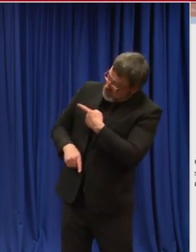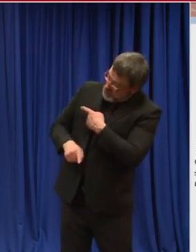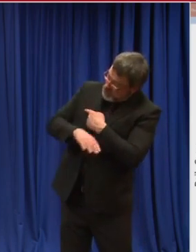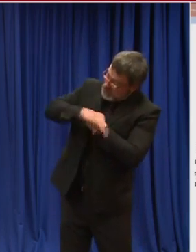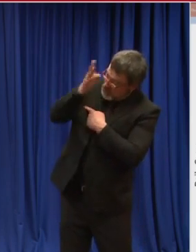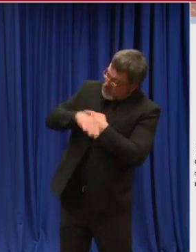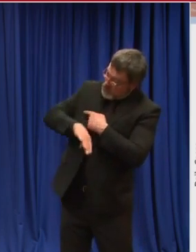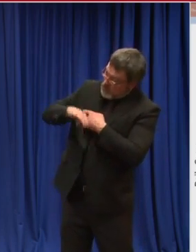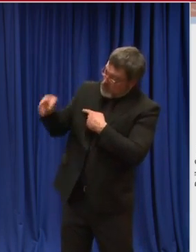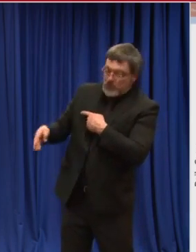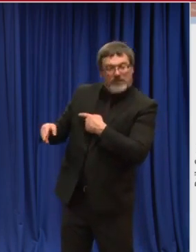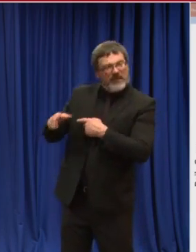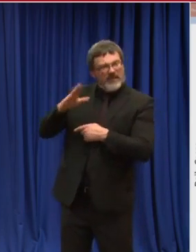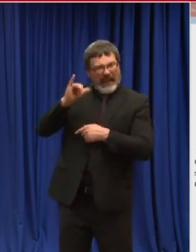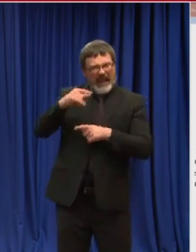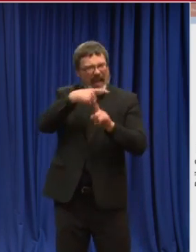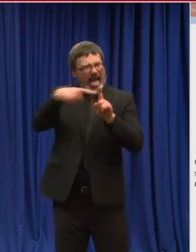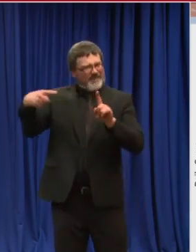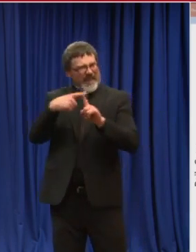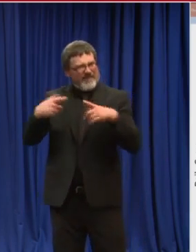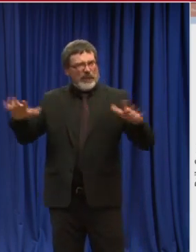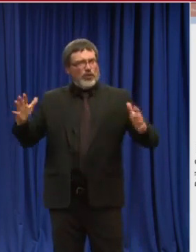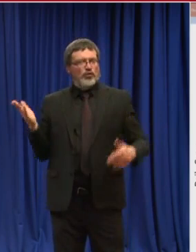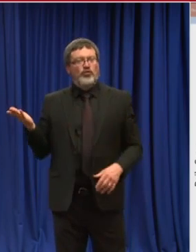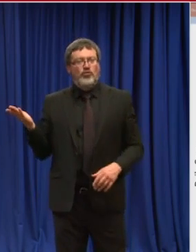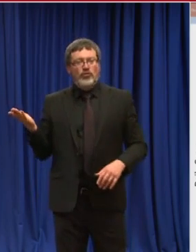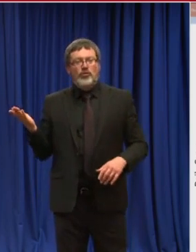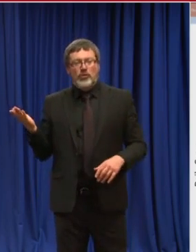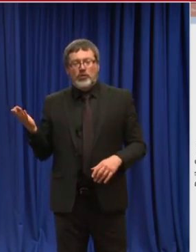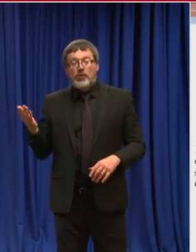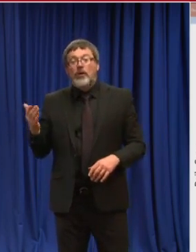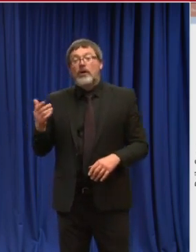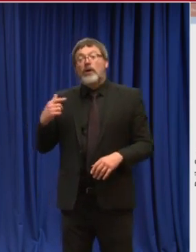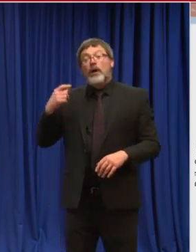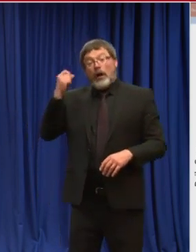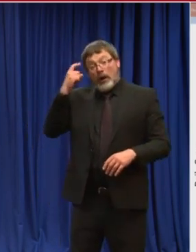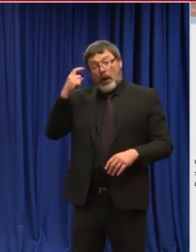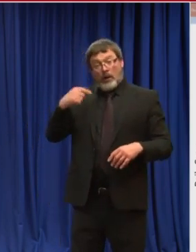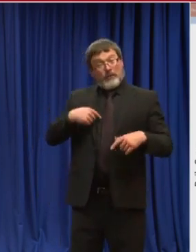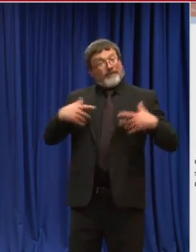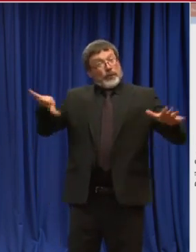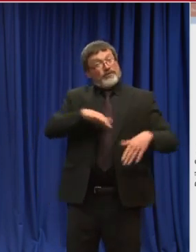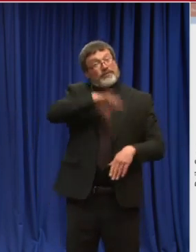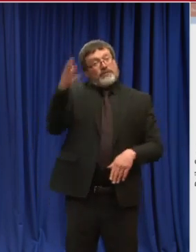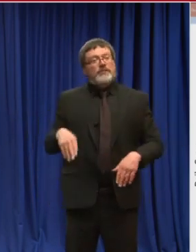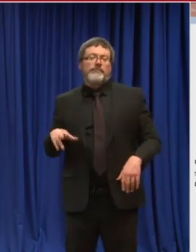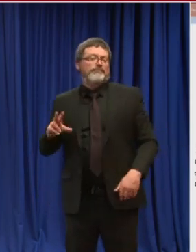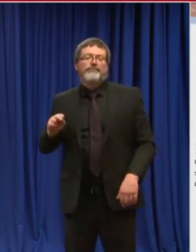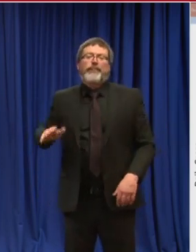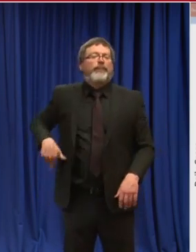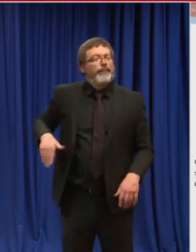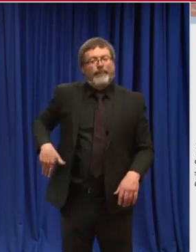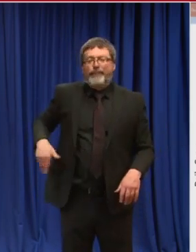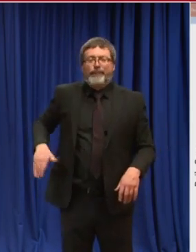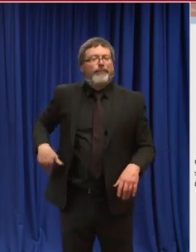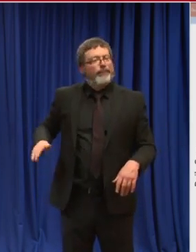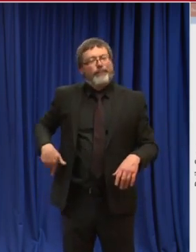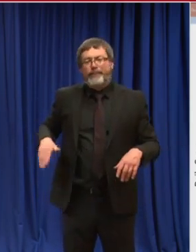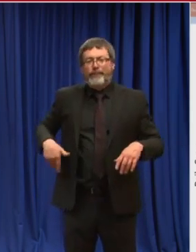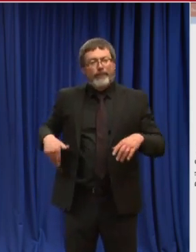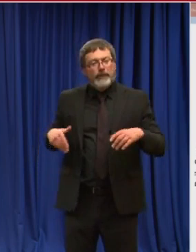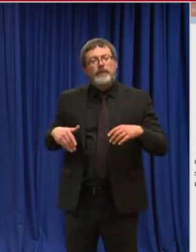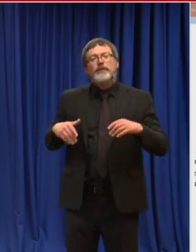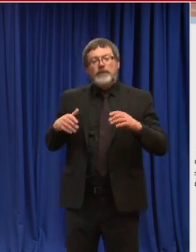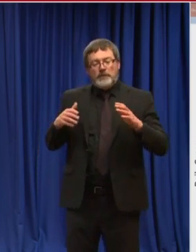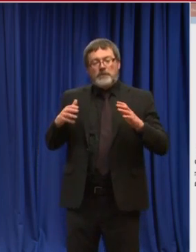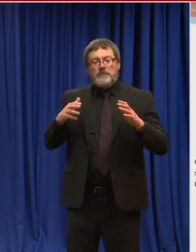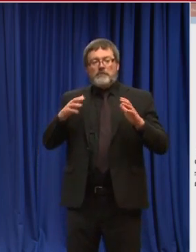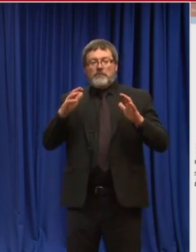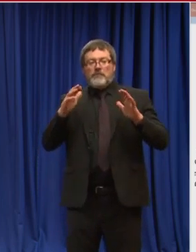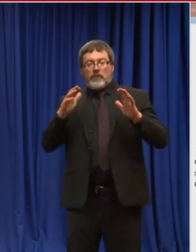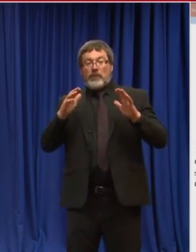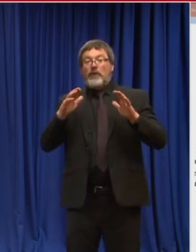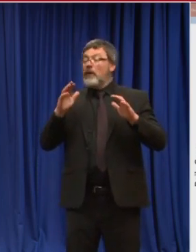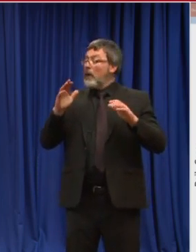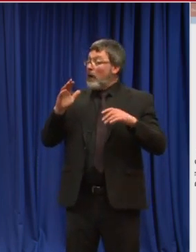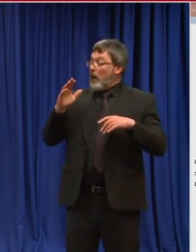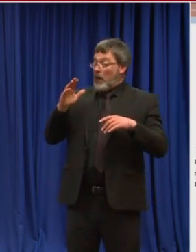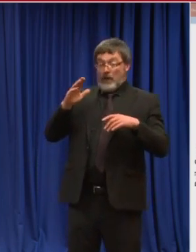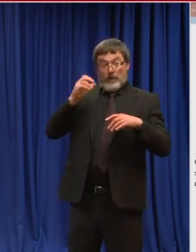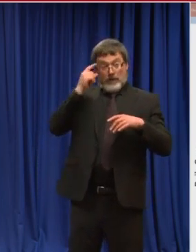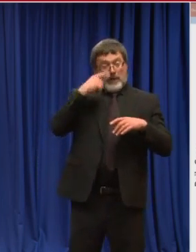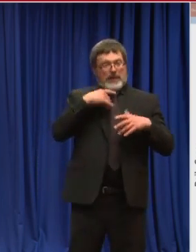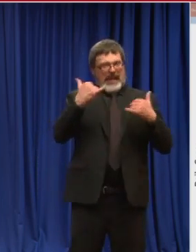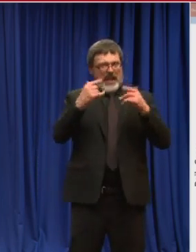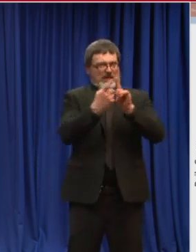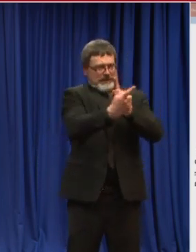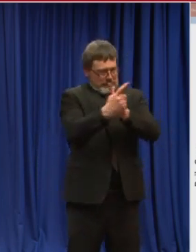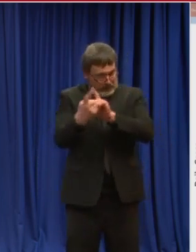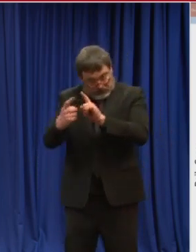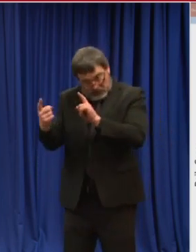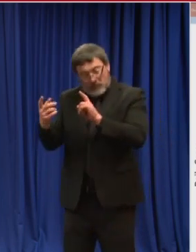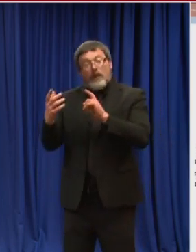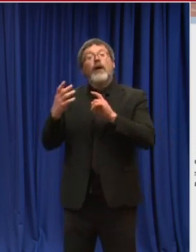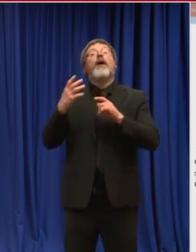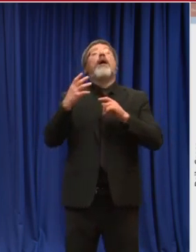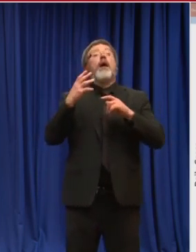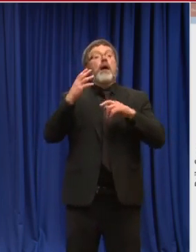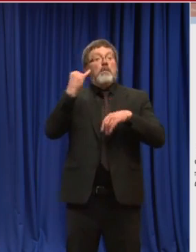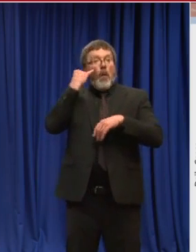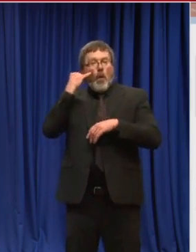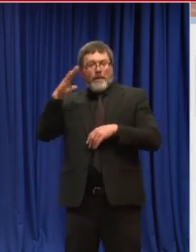NEED TO TALK ABOUT RELAXING SOCIAL DISTANCING, BUT THAT TIME IS NOT NOW IF WE RELAX OUR SOCIAL DISTANCING TO QUICKLY WE RISK HAVING THE OUTBREAK INCREASE AGAIN OR HAVE OR RISK